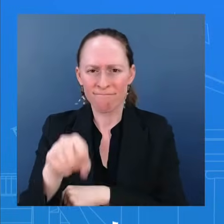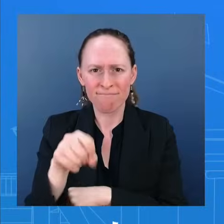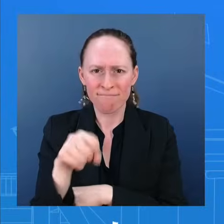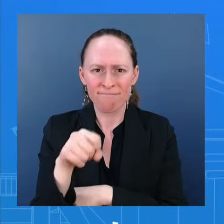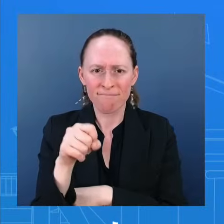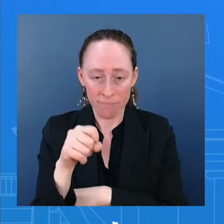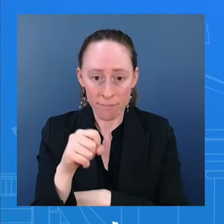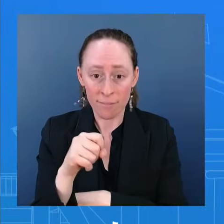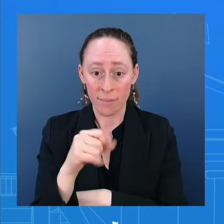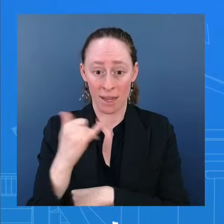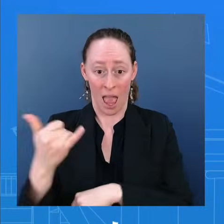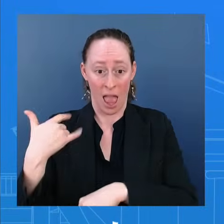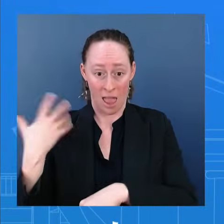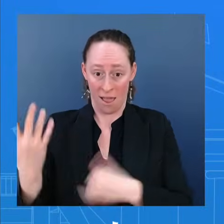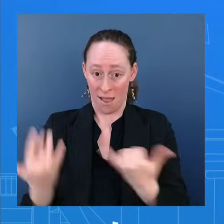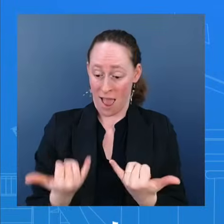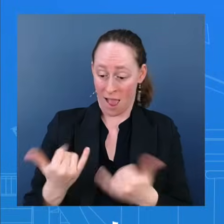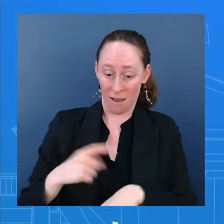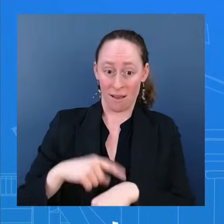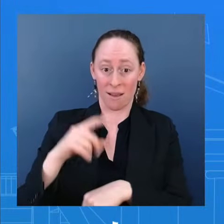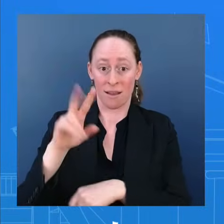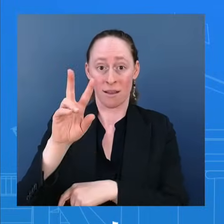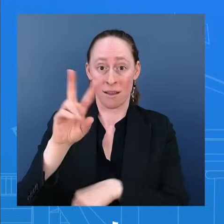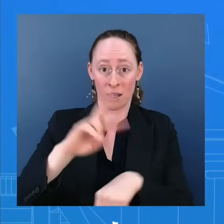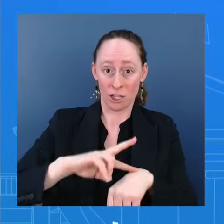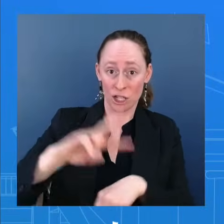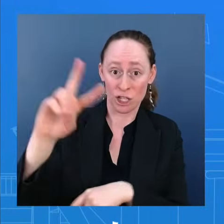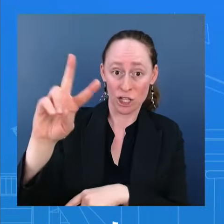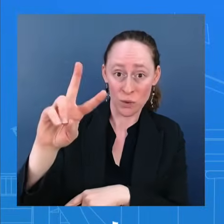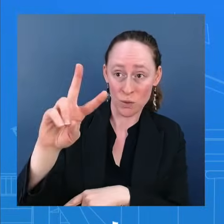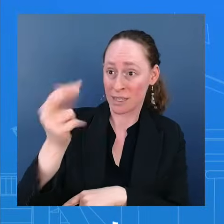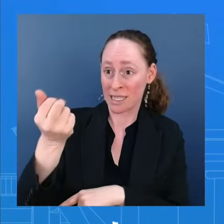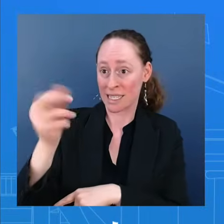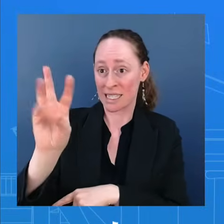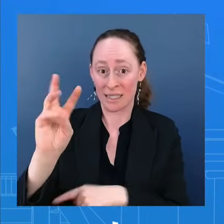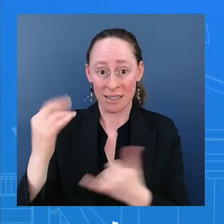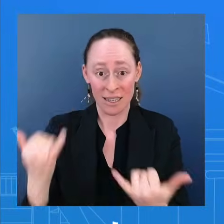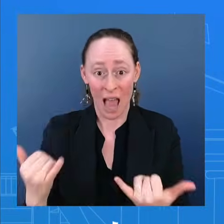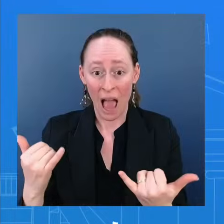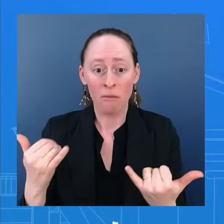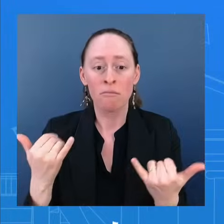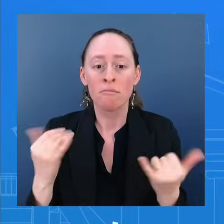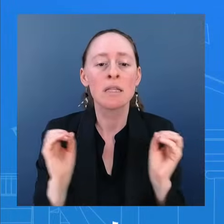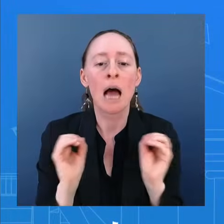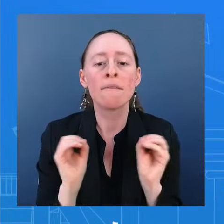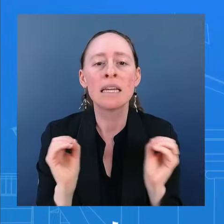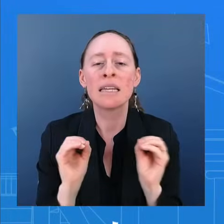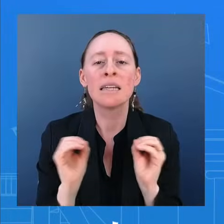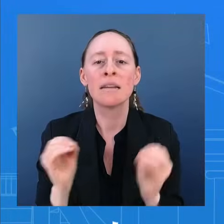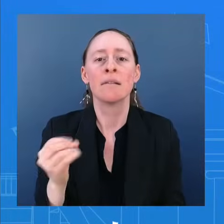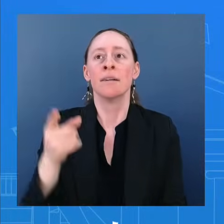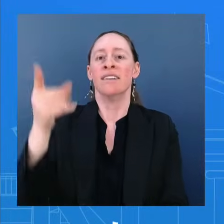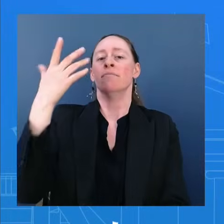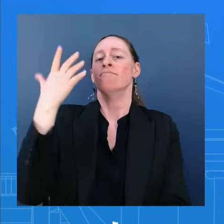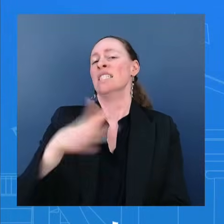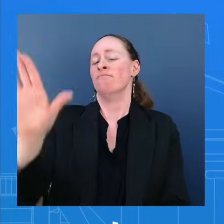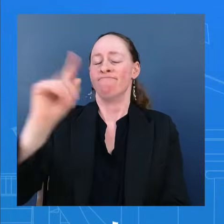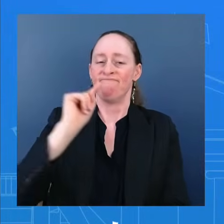is we haven't seen any indication thus far that there's a public safety risk, and we haven't seen -- The Press: But does anyone in the government